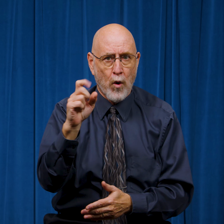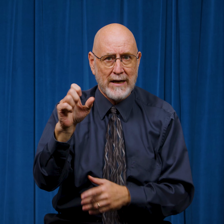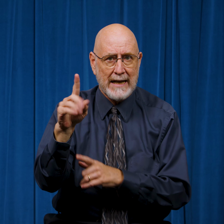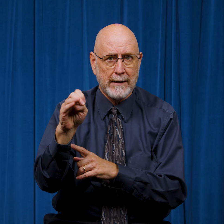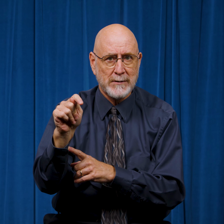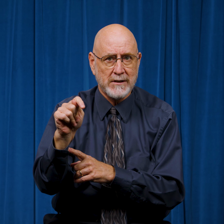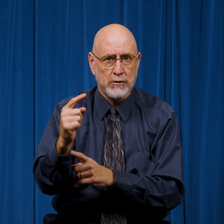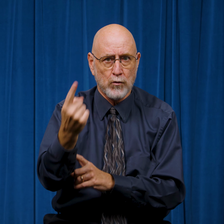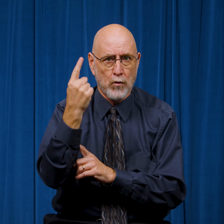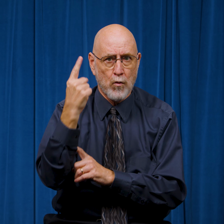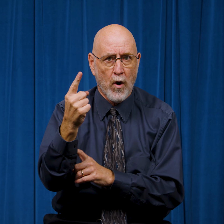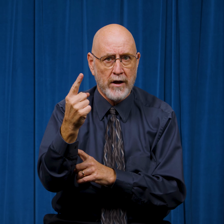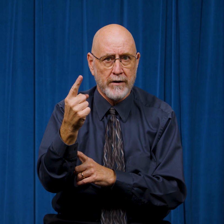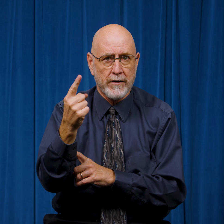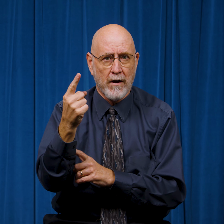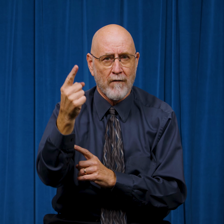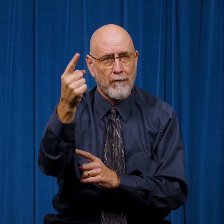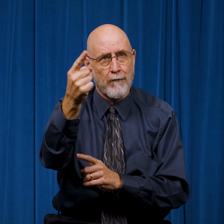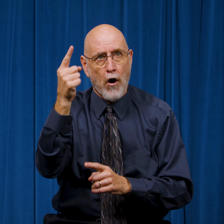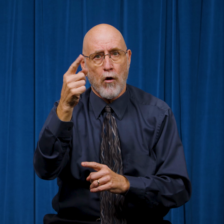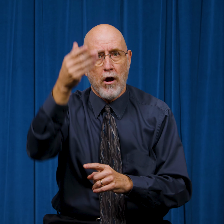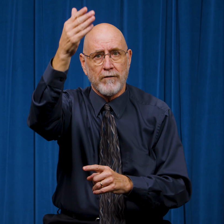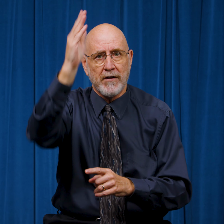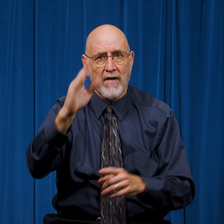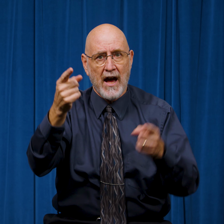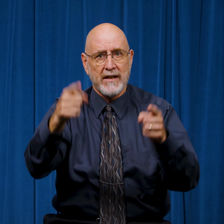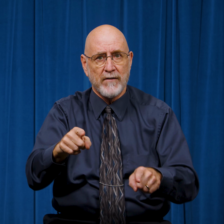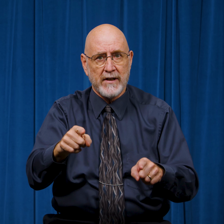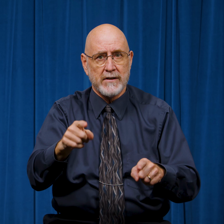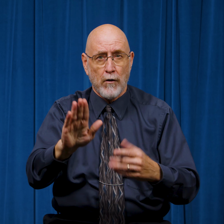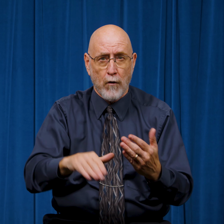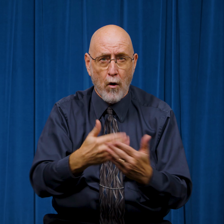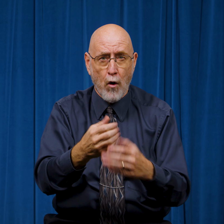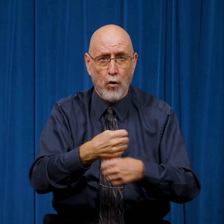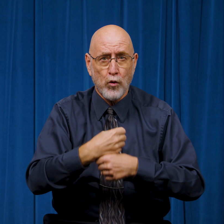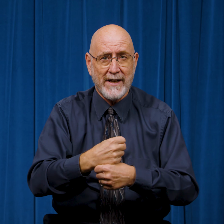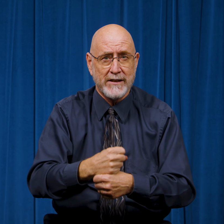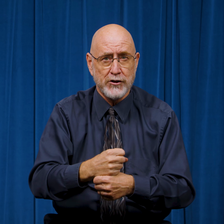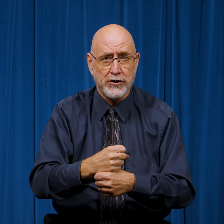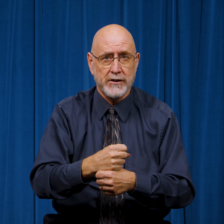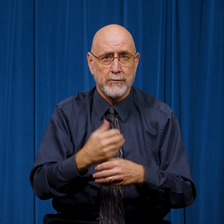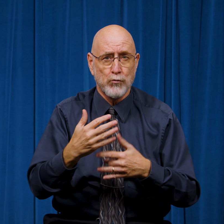and One Far-off Divine Event, to which the Whole Creation Moves."